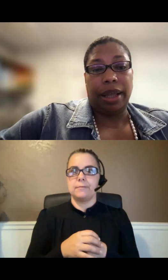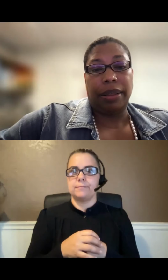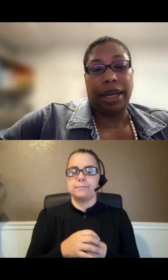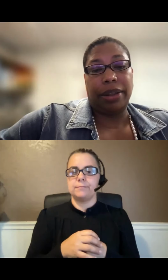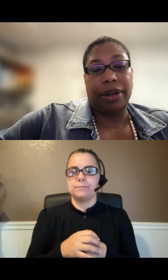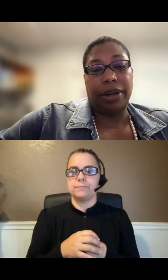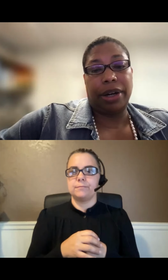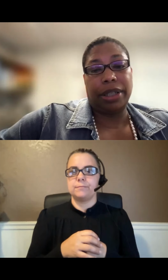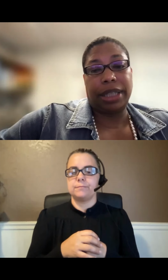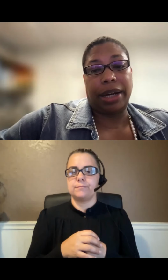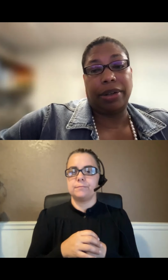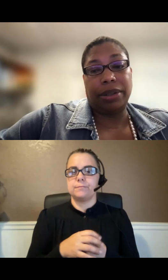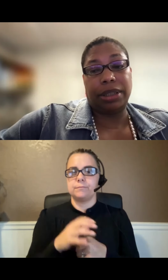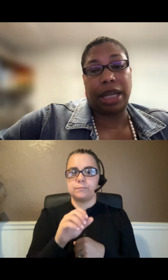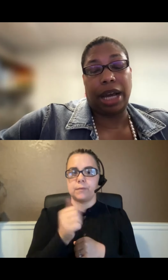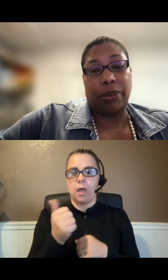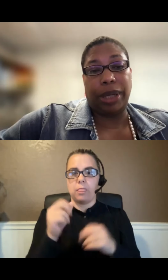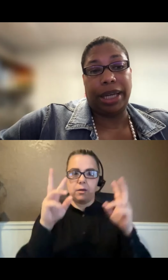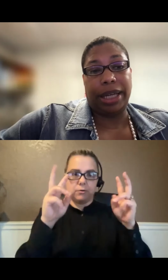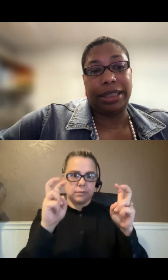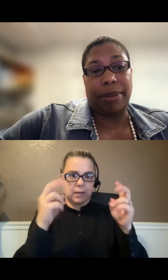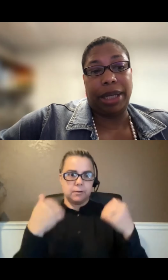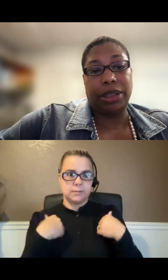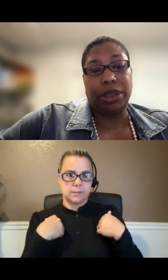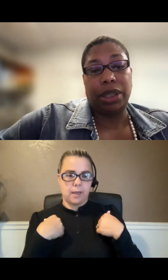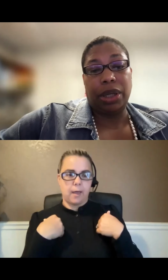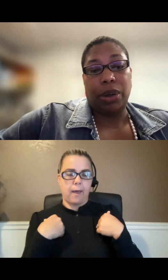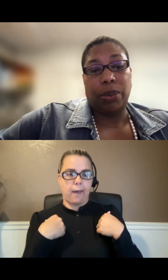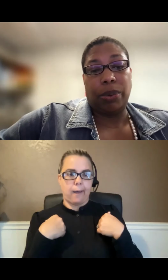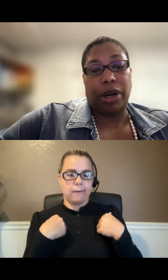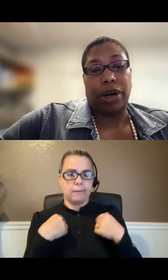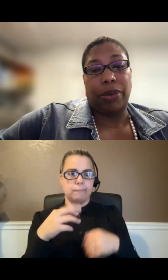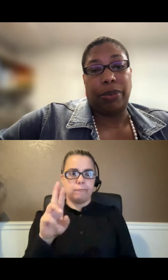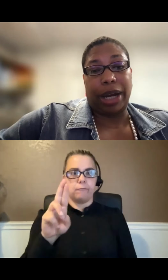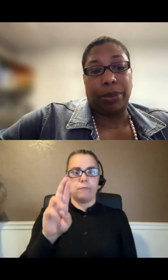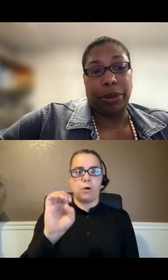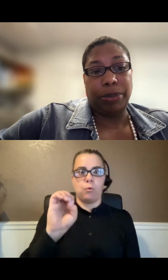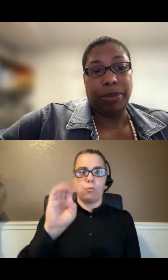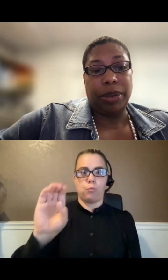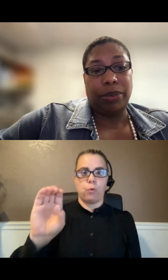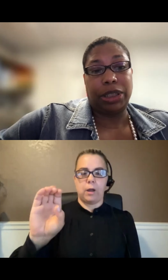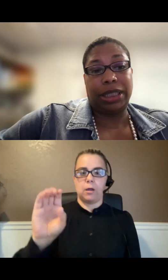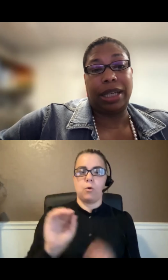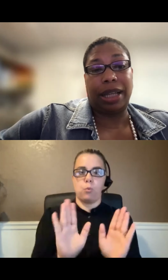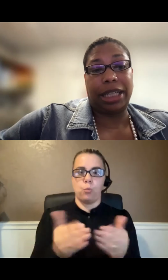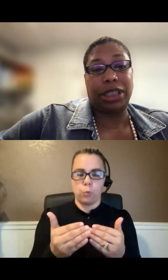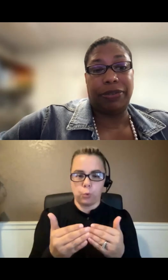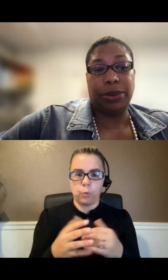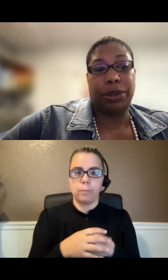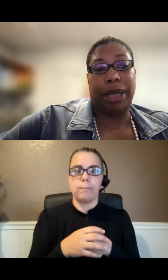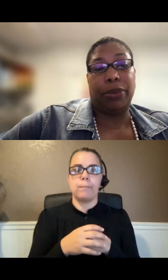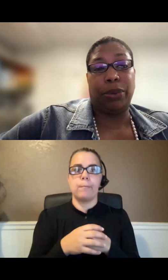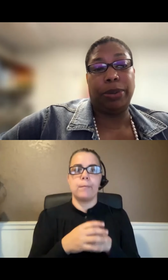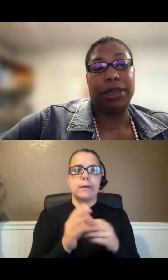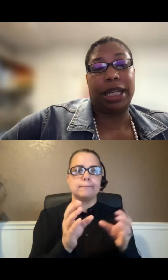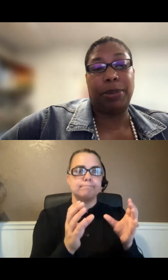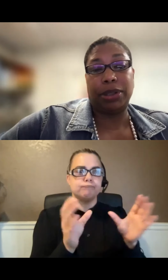The other titles we examined were Rec Room which is a collection of user made rooms that